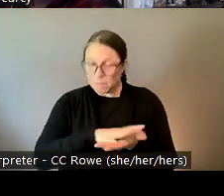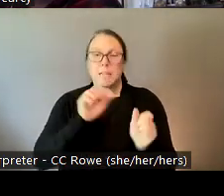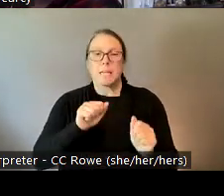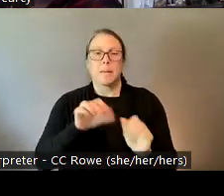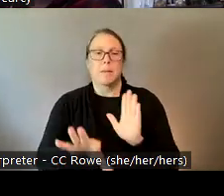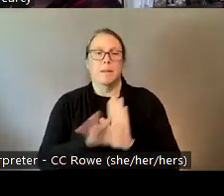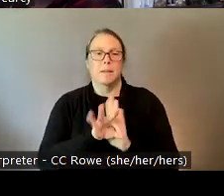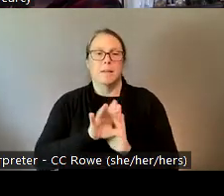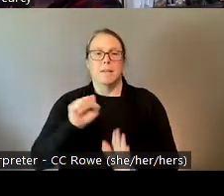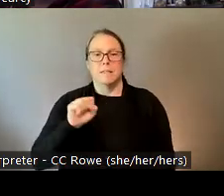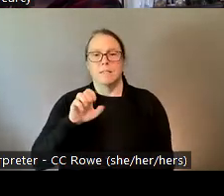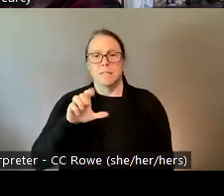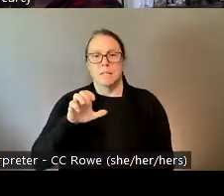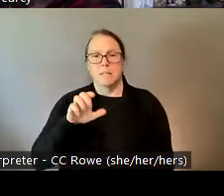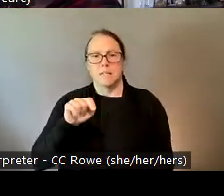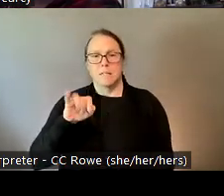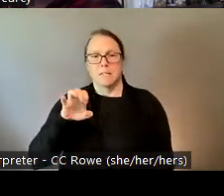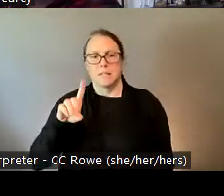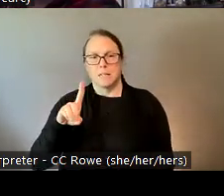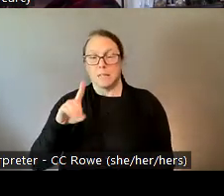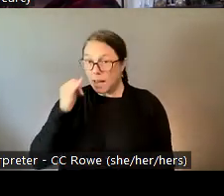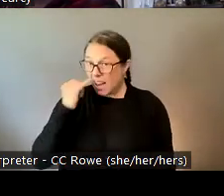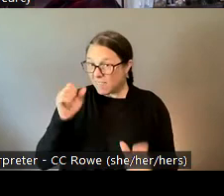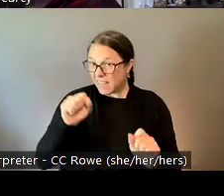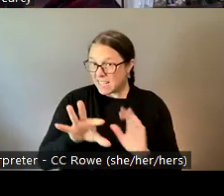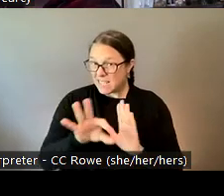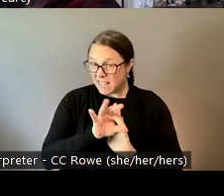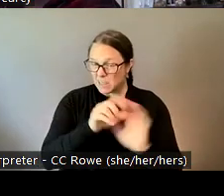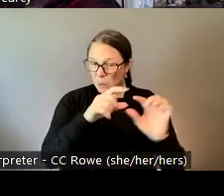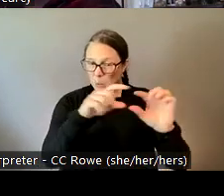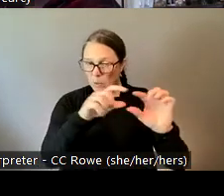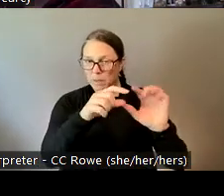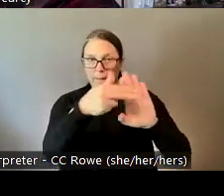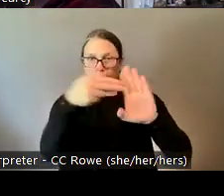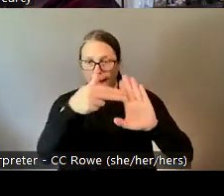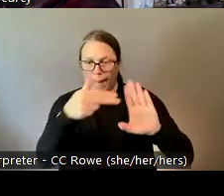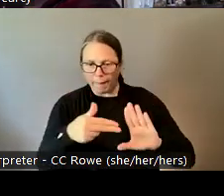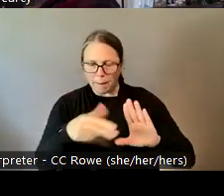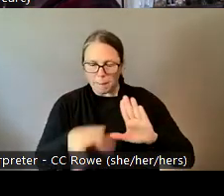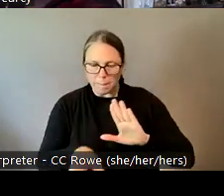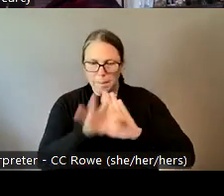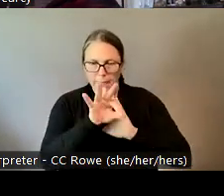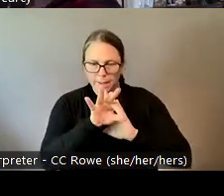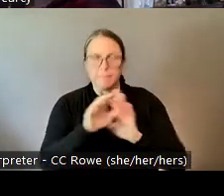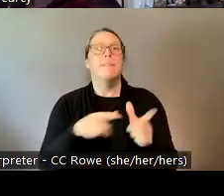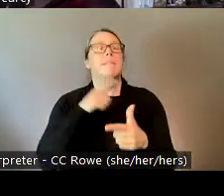And if the text can be selected, then that is a good sign that a screen reader is going to at least be able to recognize